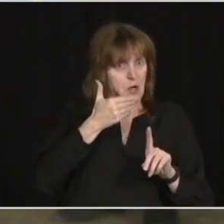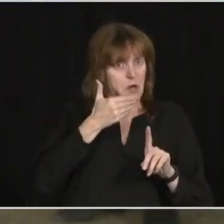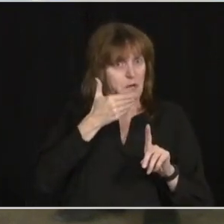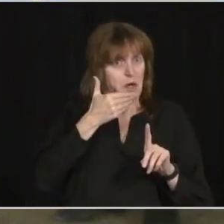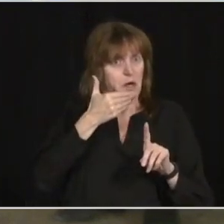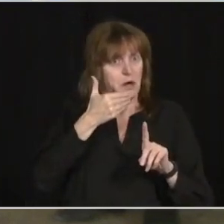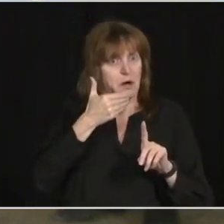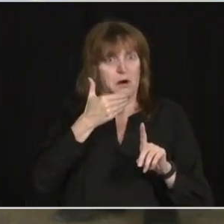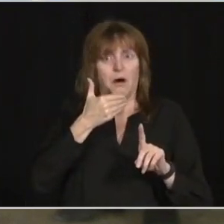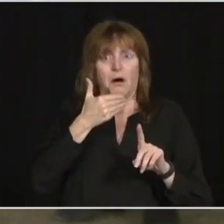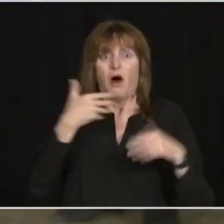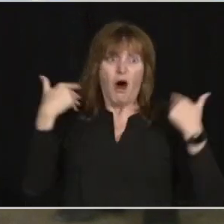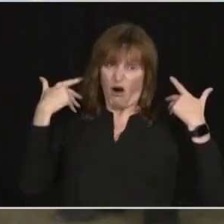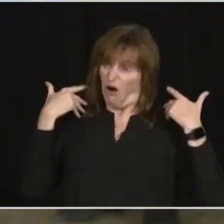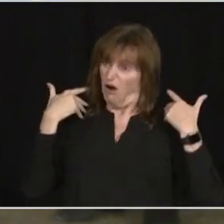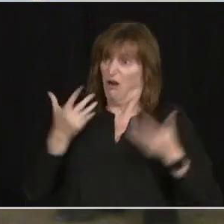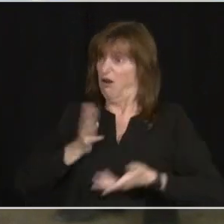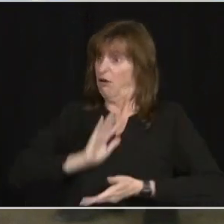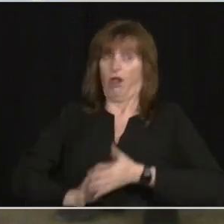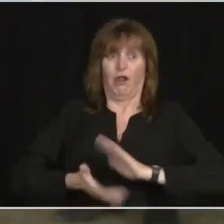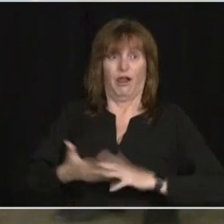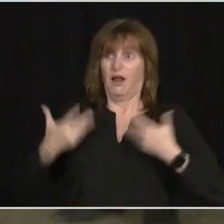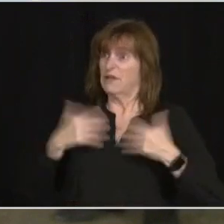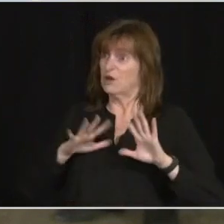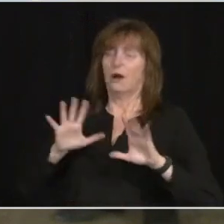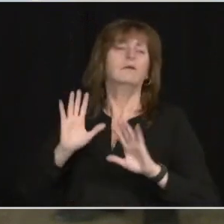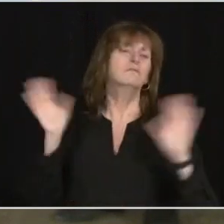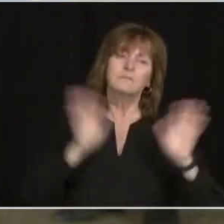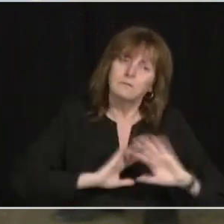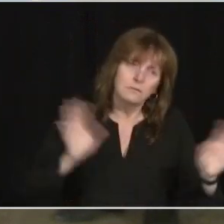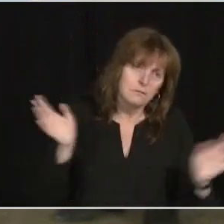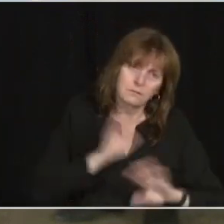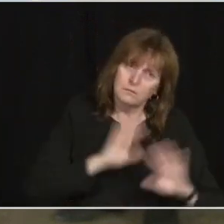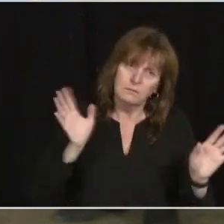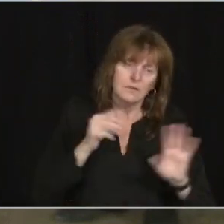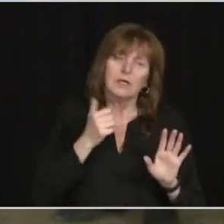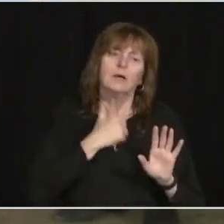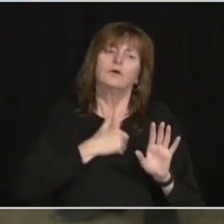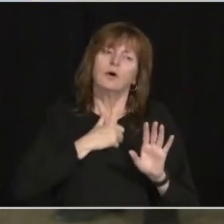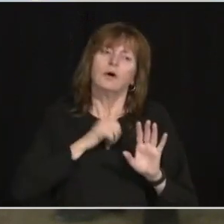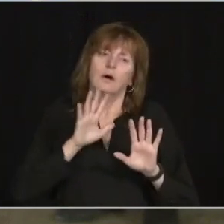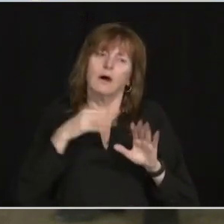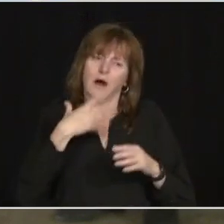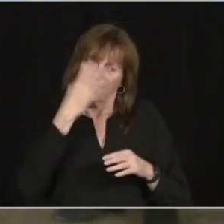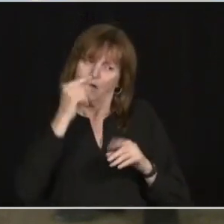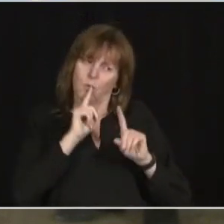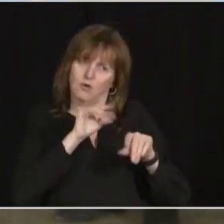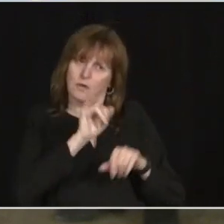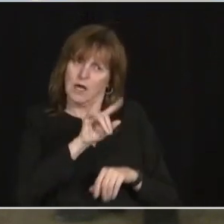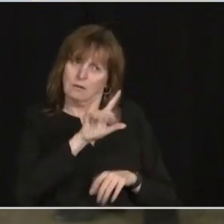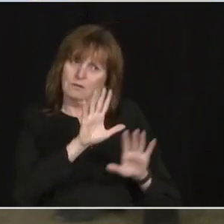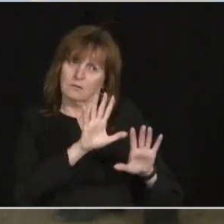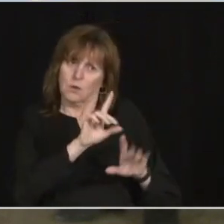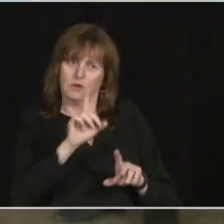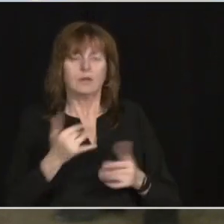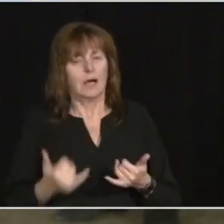the woods right now. Sorry I didn't answer the first question, Brian. I'll take the next question.